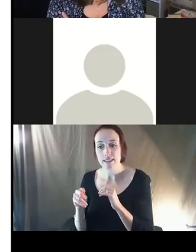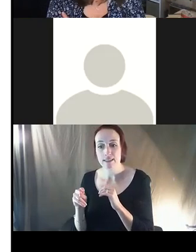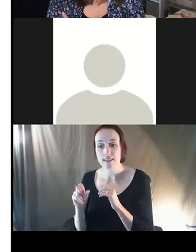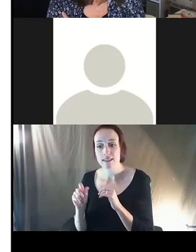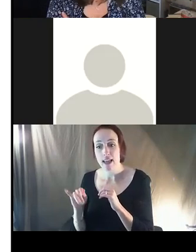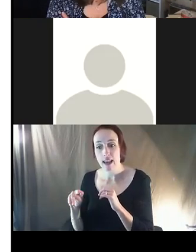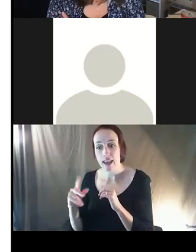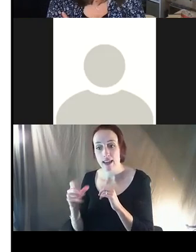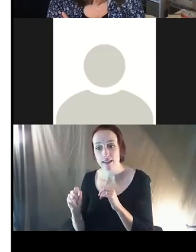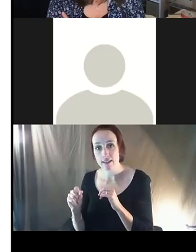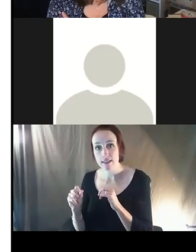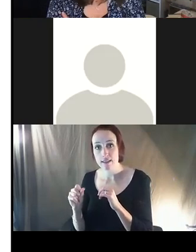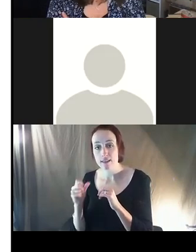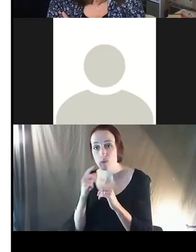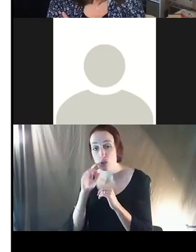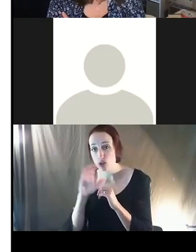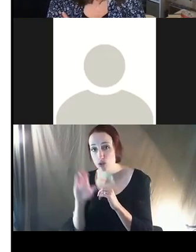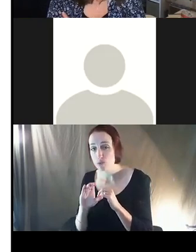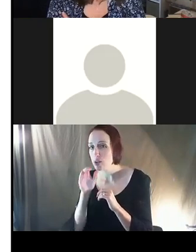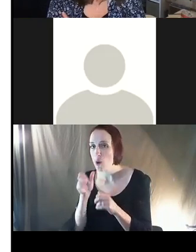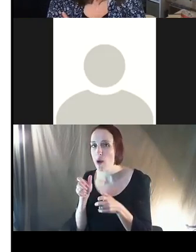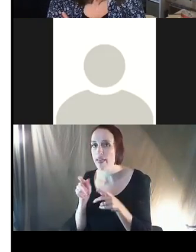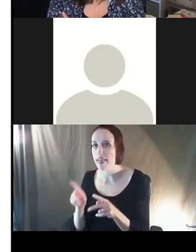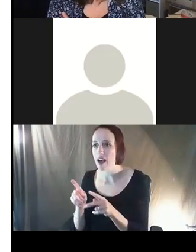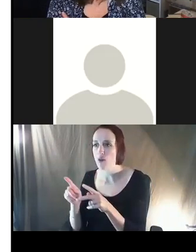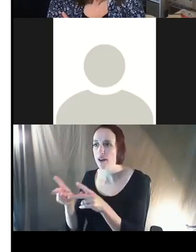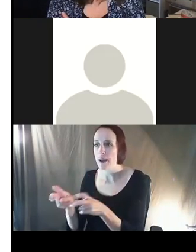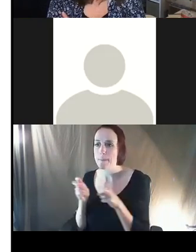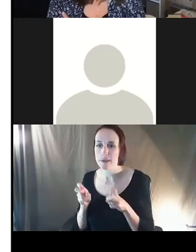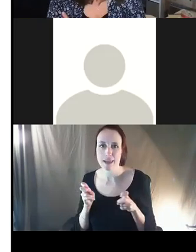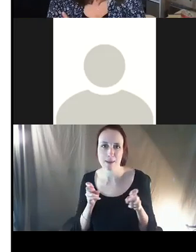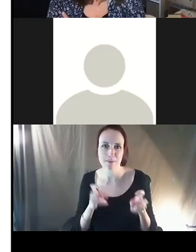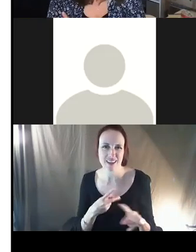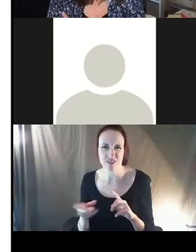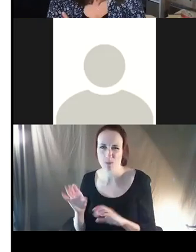will not allow for copy/paste. It can be hit or miss.